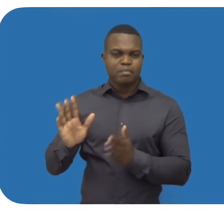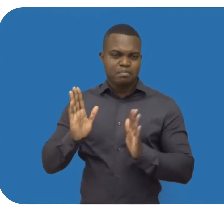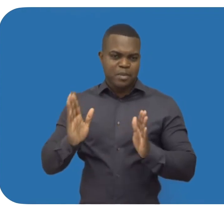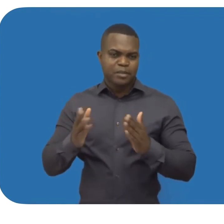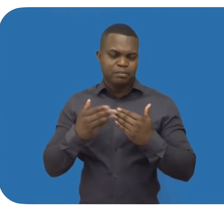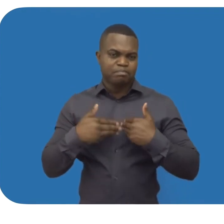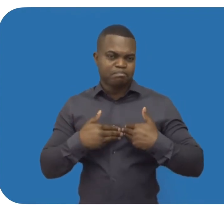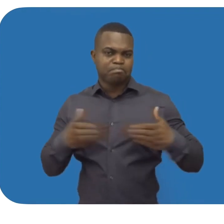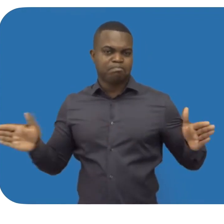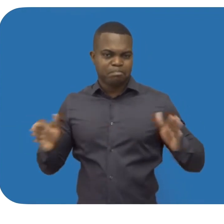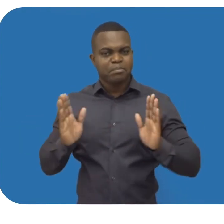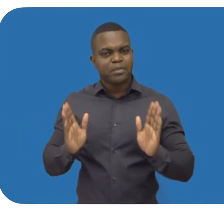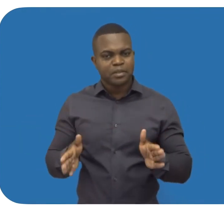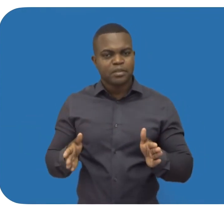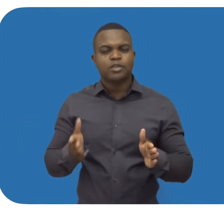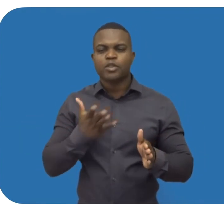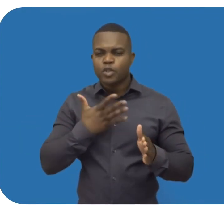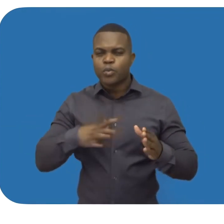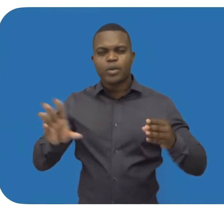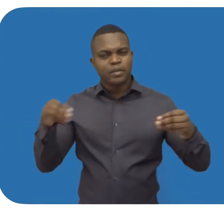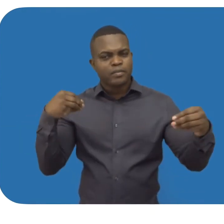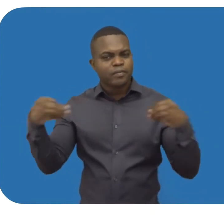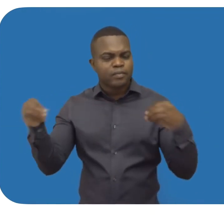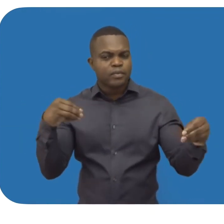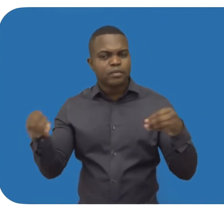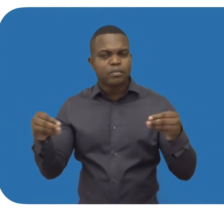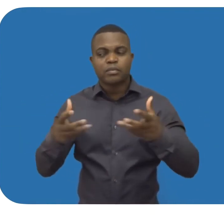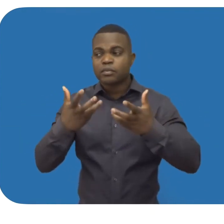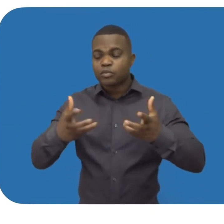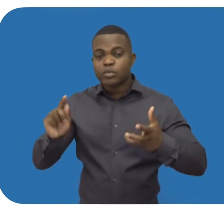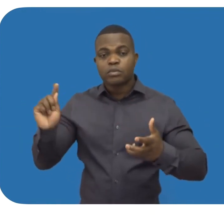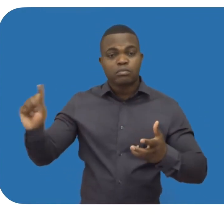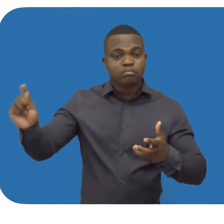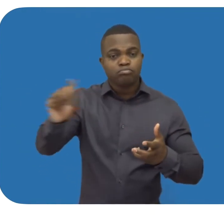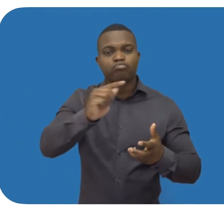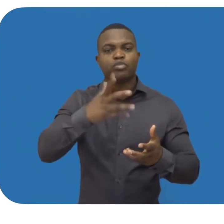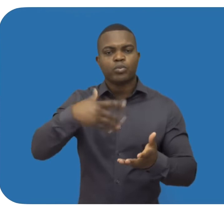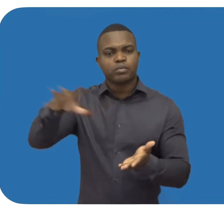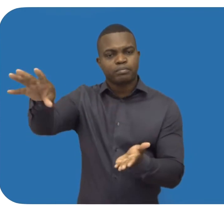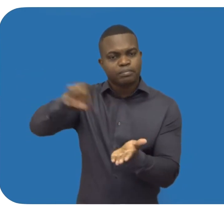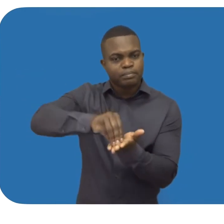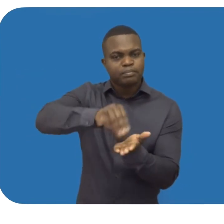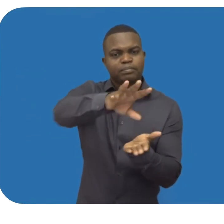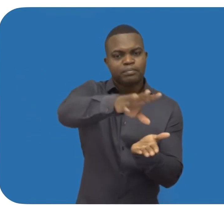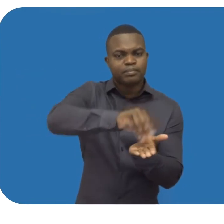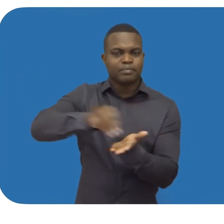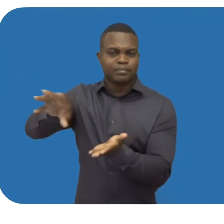We also wanted to stay flexible enough to include resources with varying kinds and granularities of information.